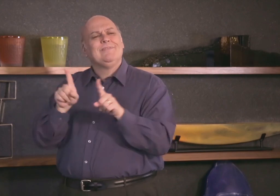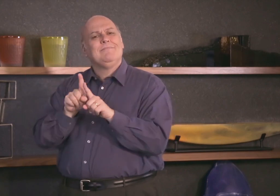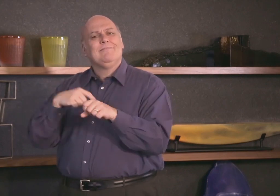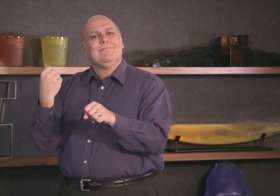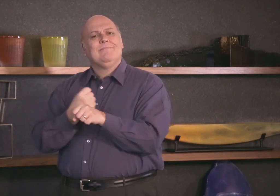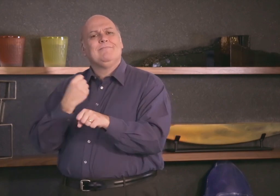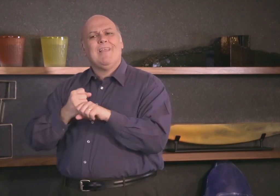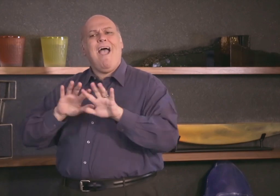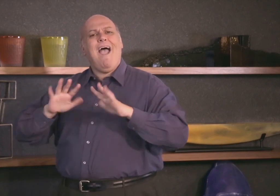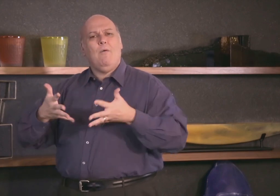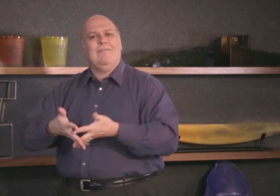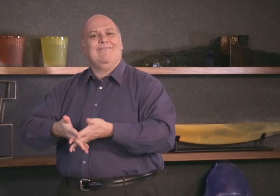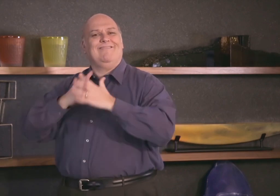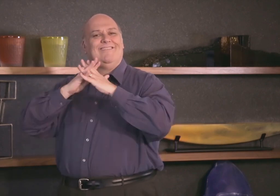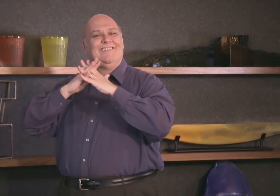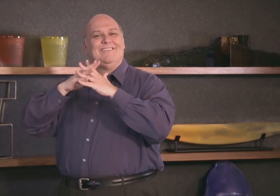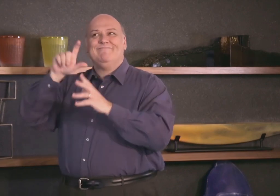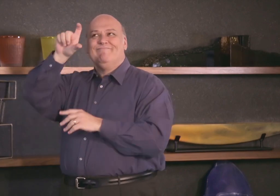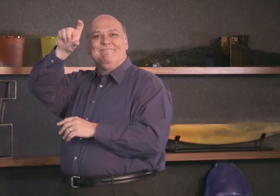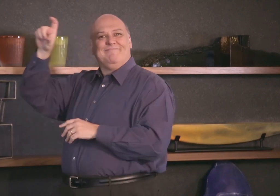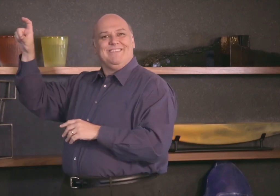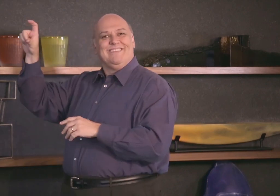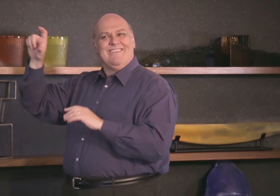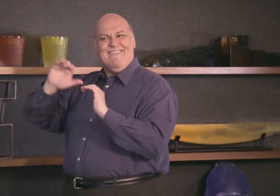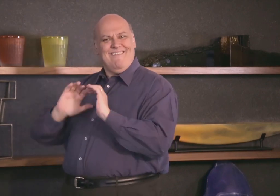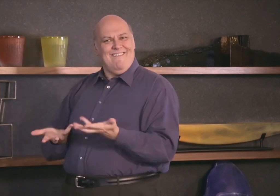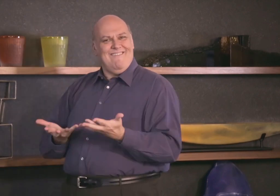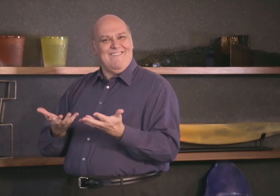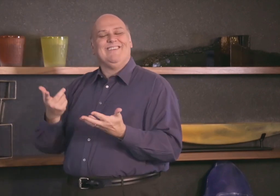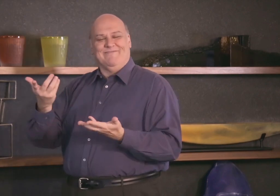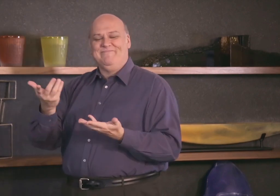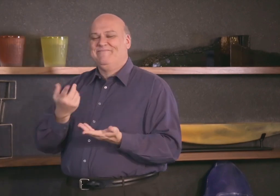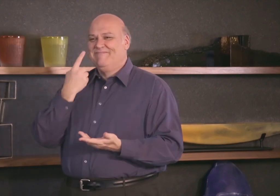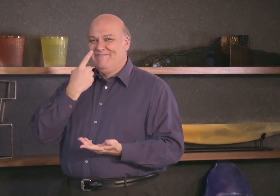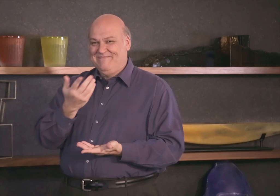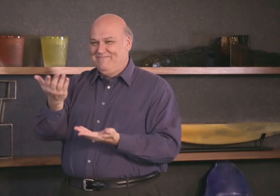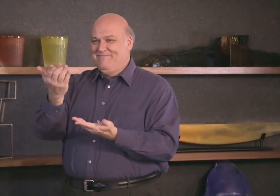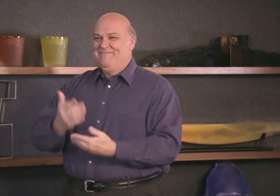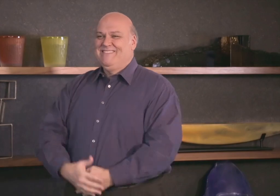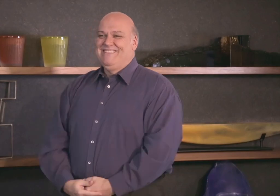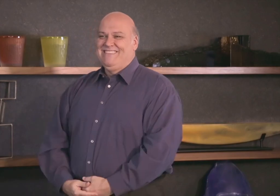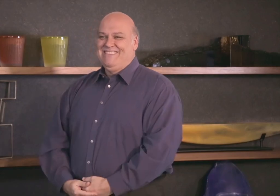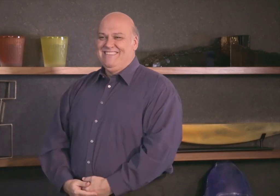We will talk how to start a Deaf Business.